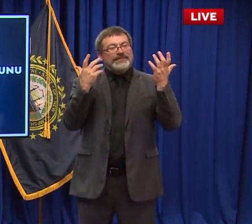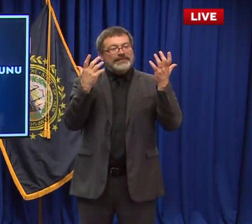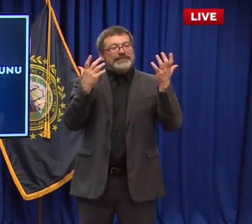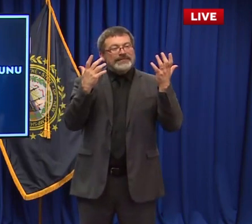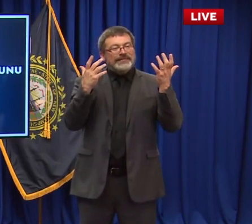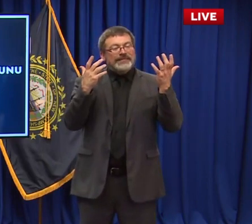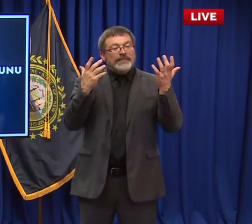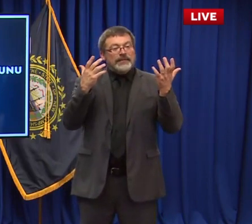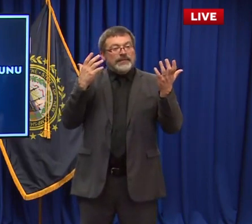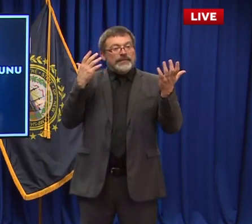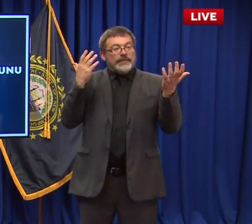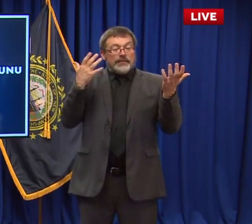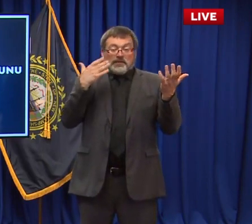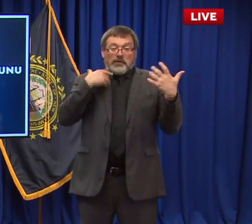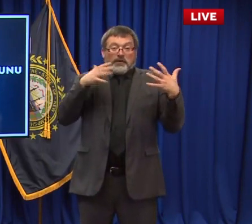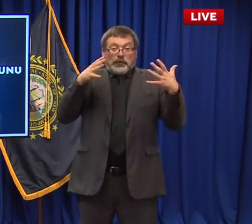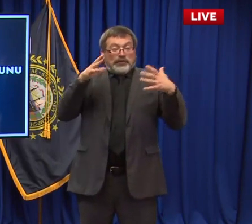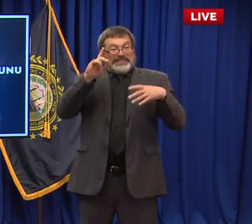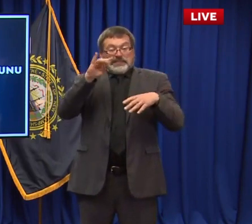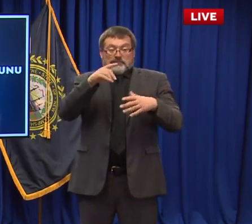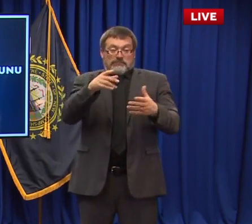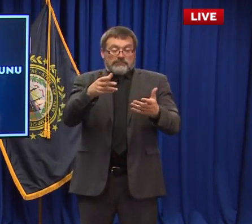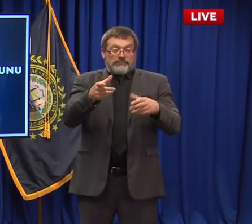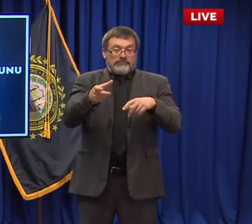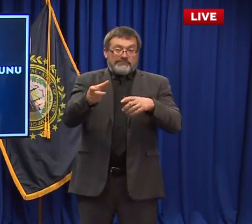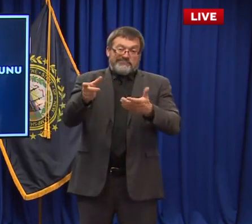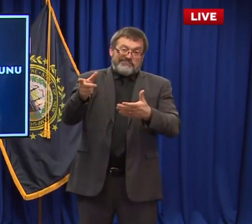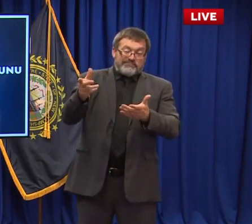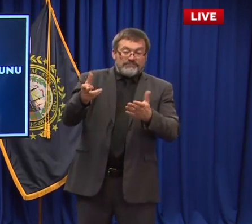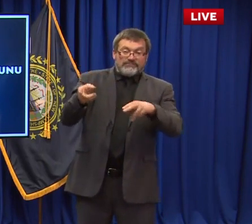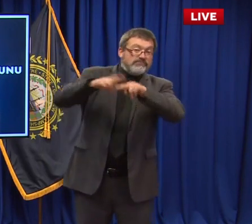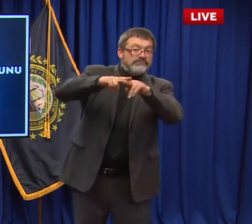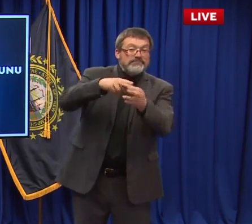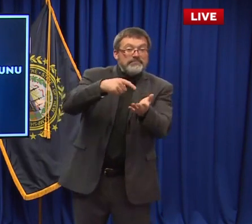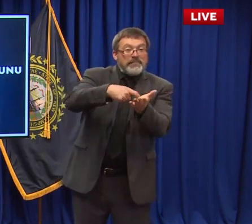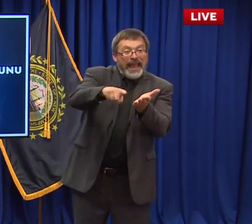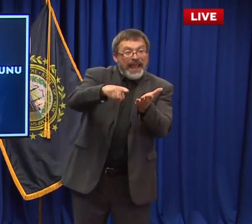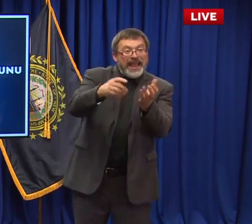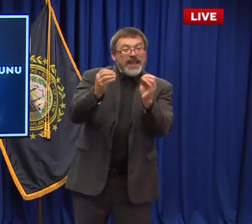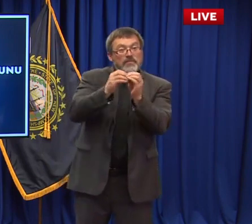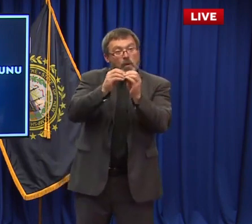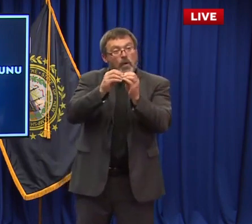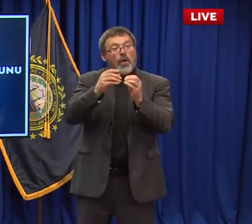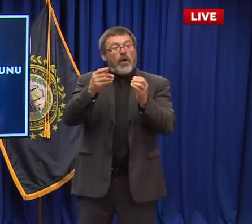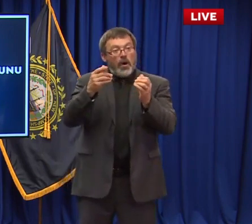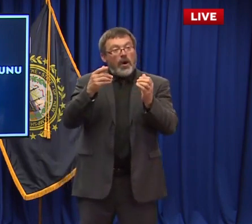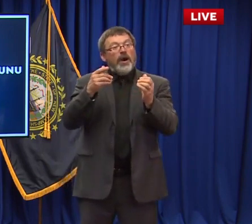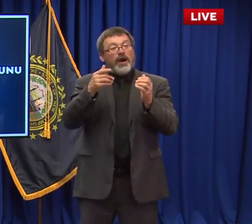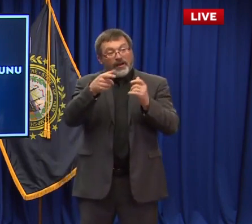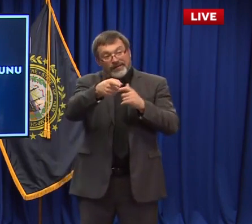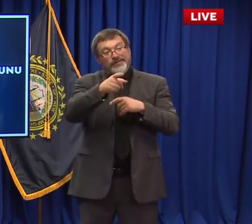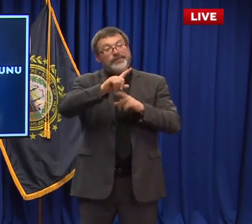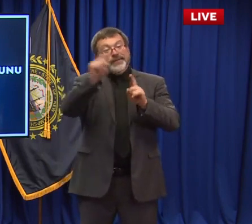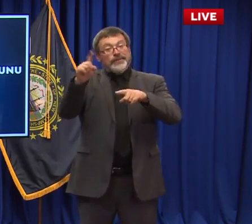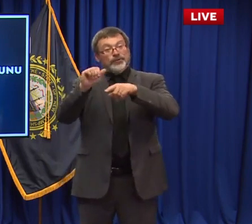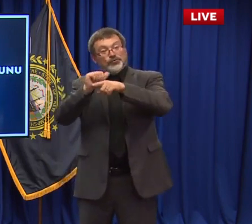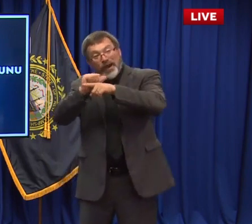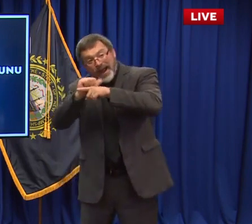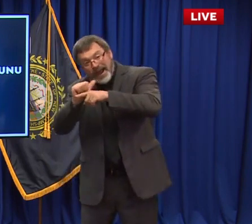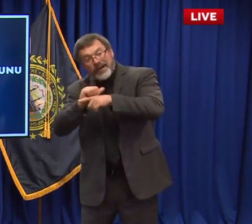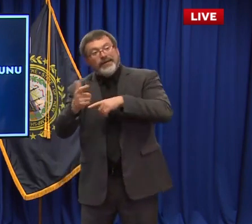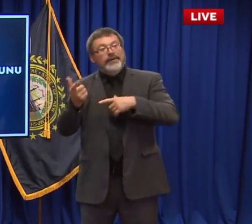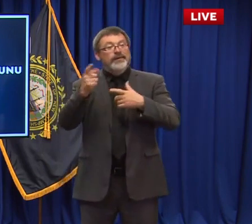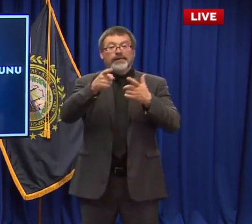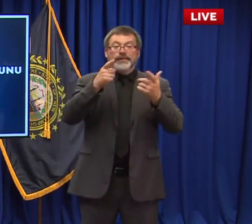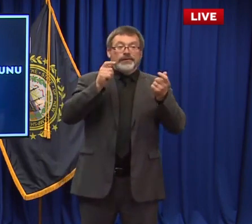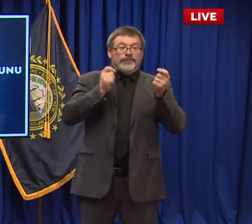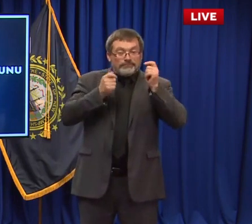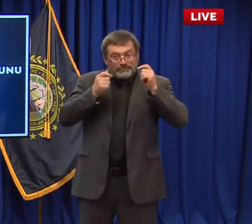ONE OF THE REASONS WE PUT THE STIPEND IN PLACE FOR FIRST RESPONDERS WAS DOING MANY FIRST RESPONDERS WOULD HAVE TO BE POTENTIALLY IN SITUATIONS WHERE THEY HAVE TO RESPOND TO